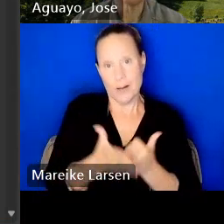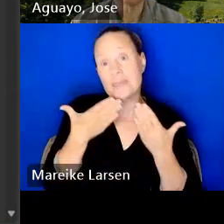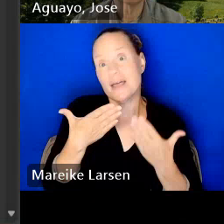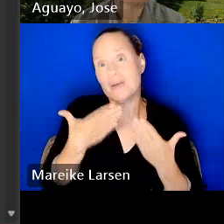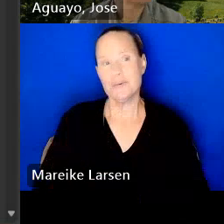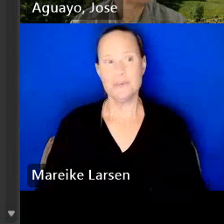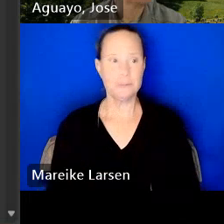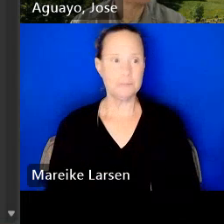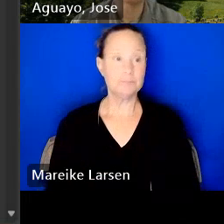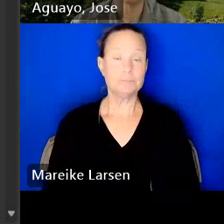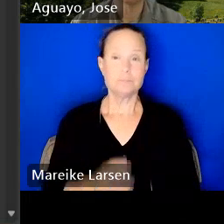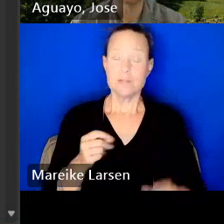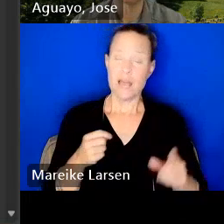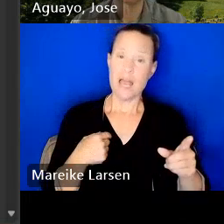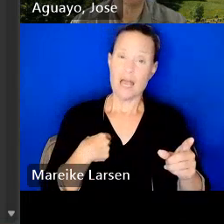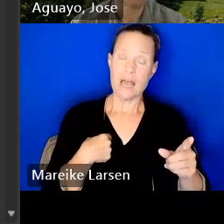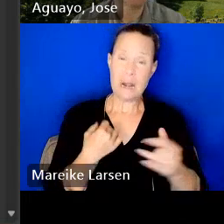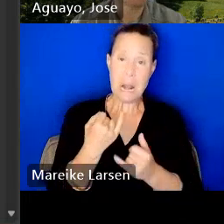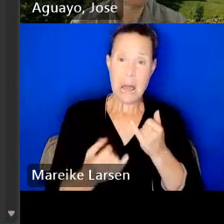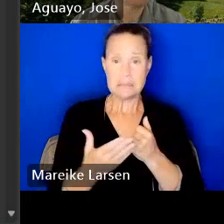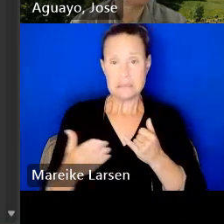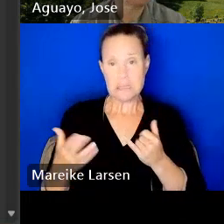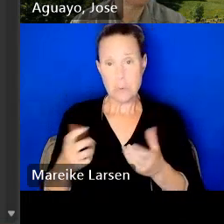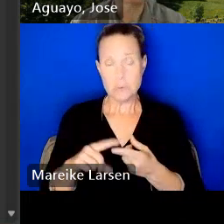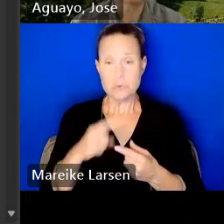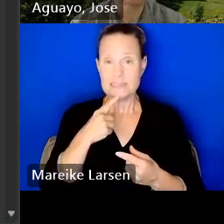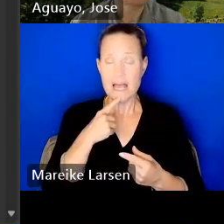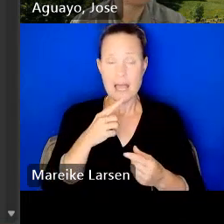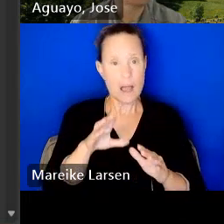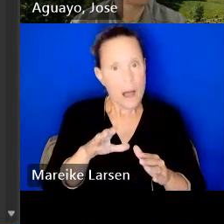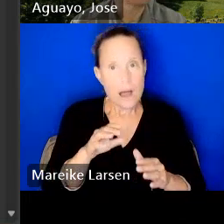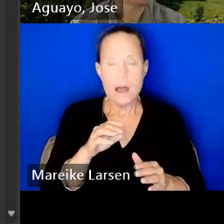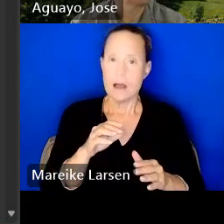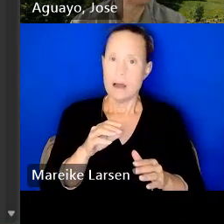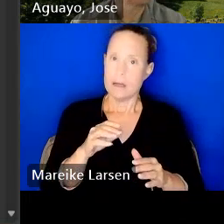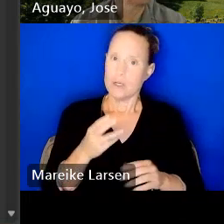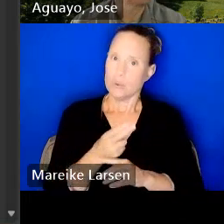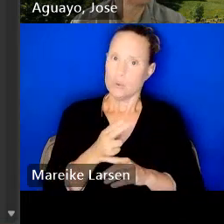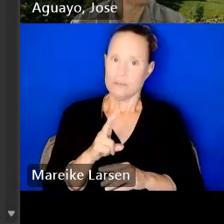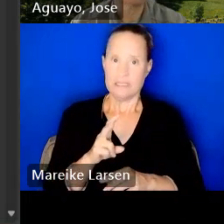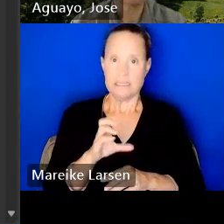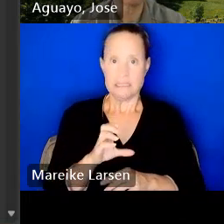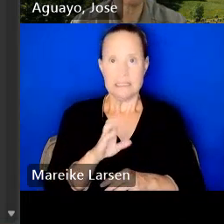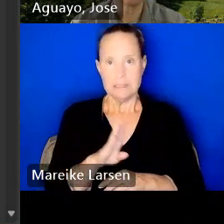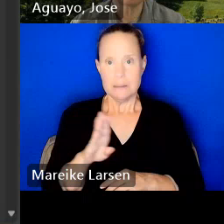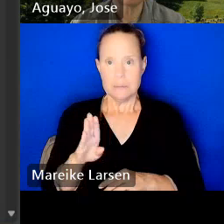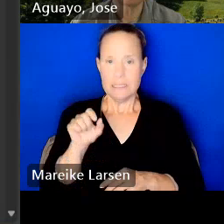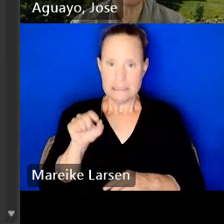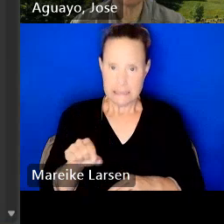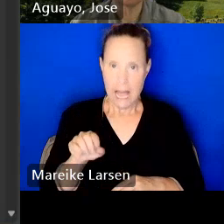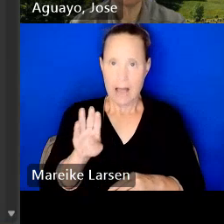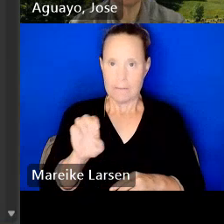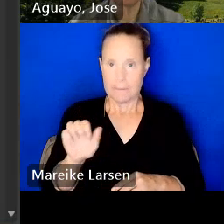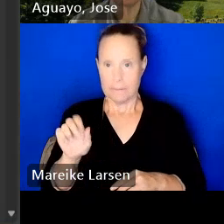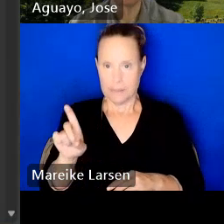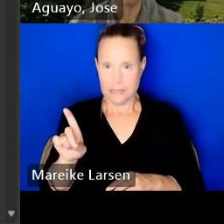And I would just close by saying, you know, please don't hesitate to use the vcbb dot bead e-mail address we are.